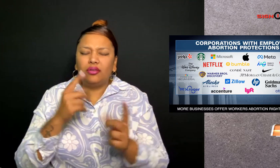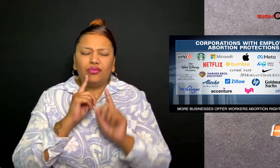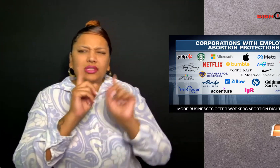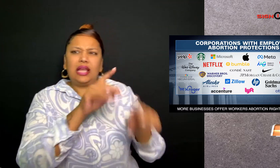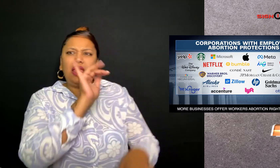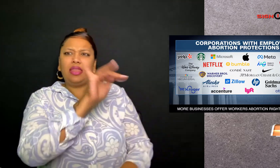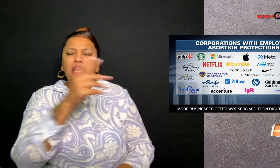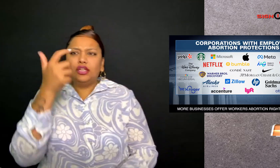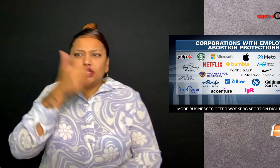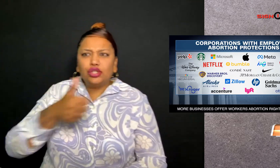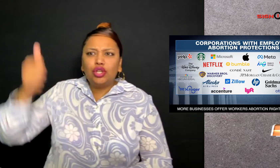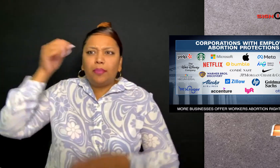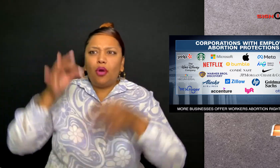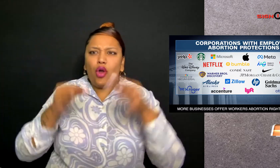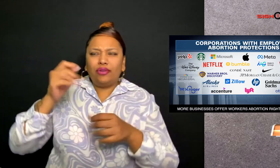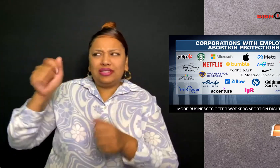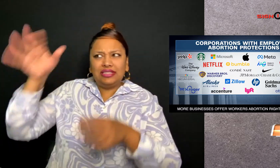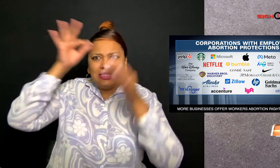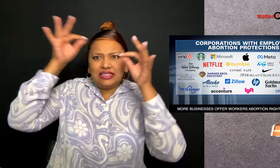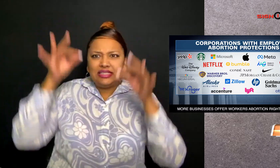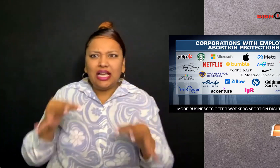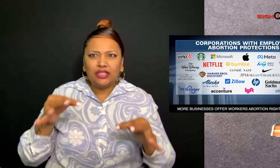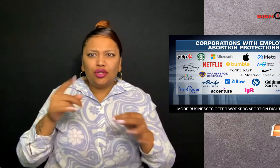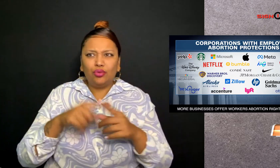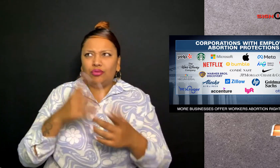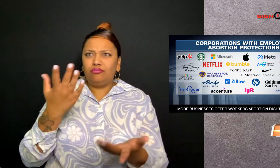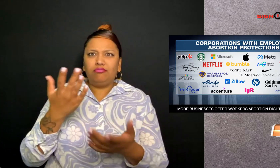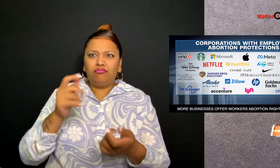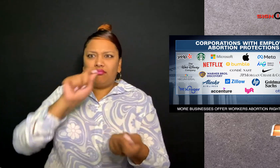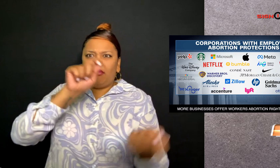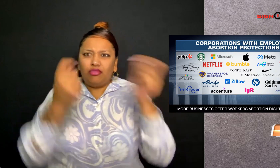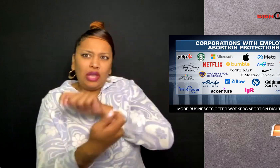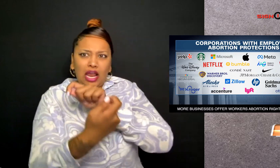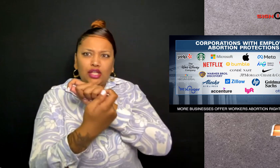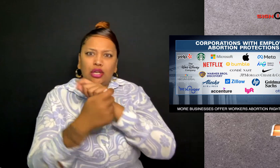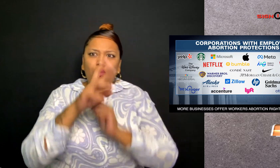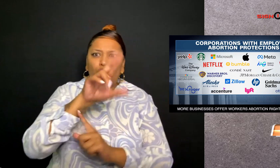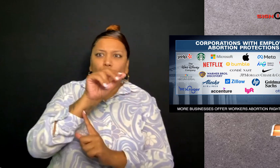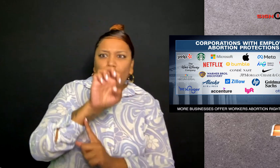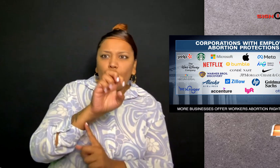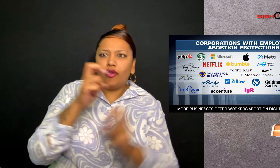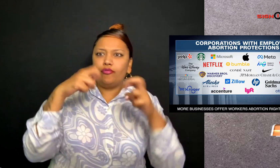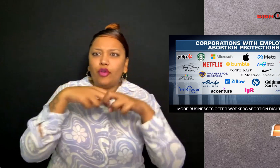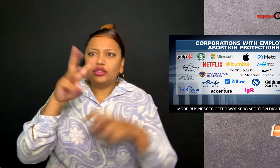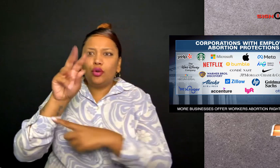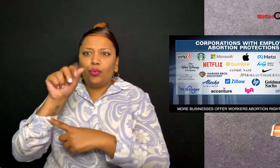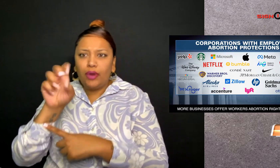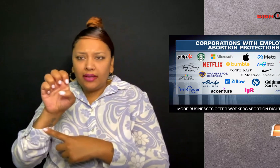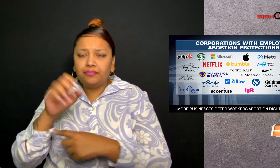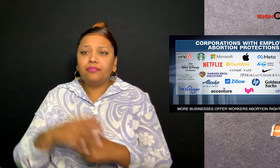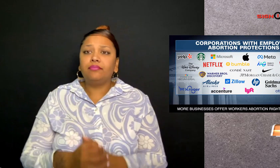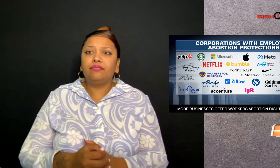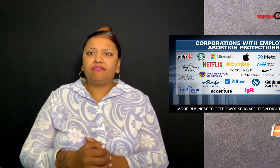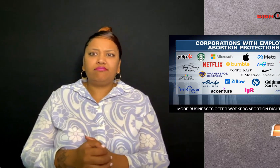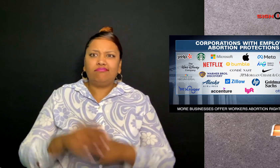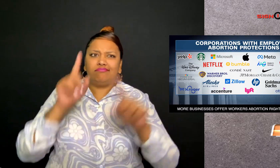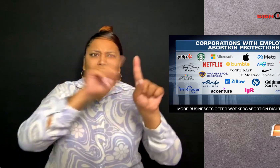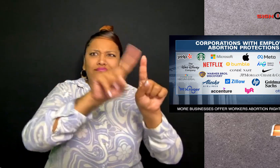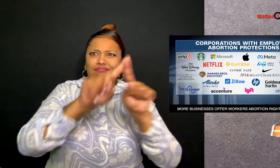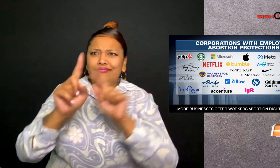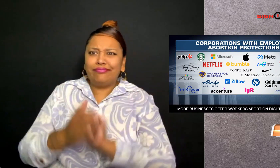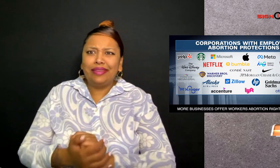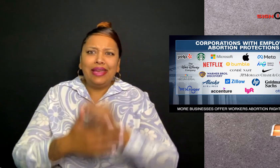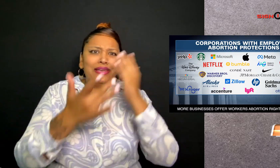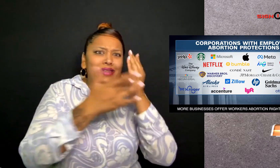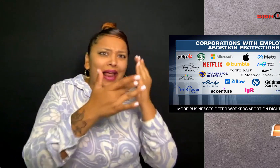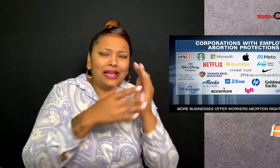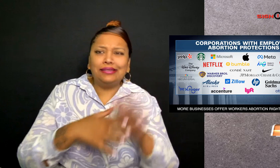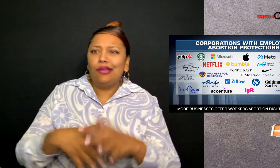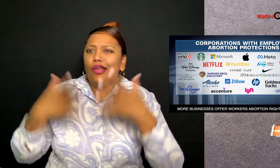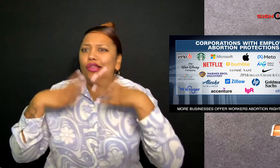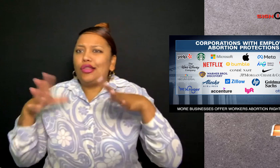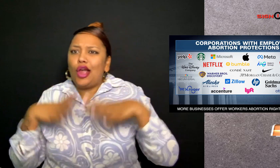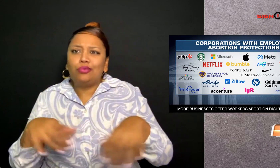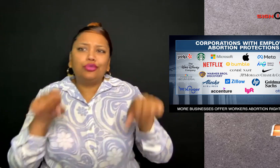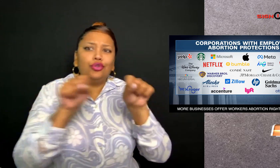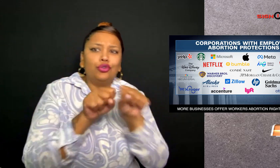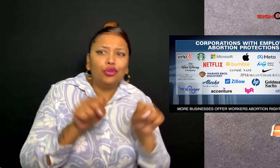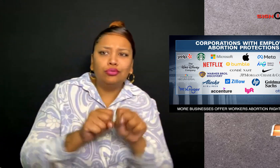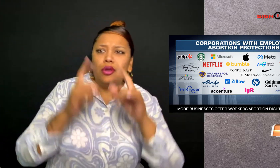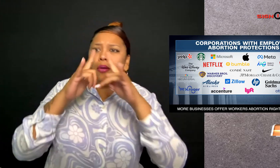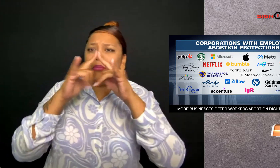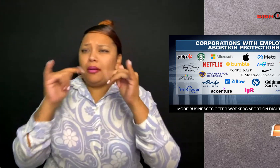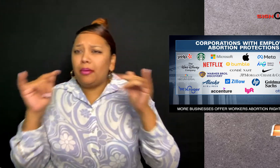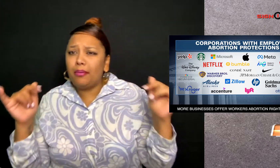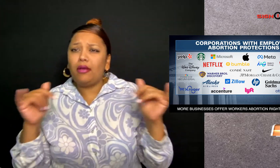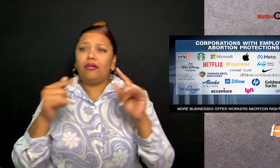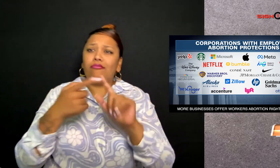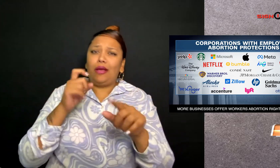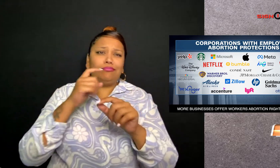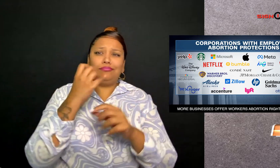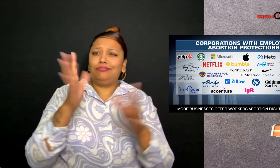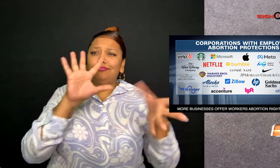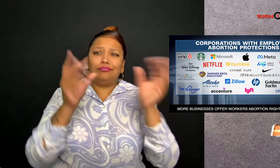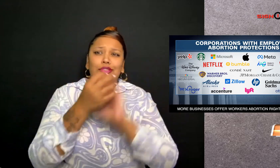corporate America is reacting to the Supreme Court's decision to overturn Roe versus Wade